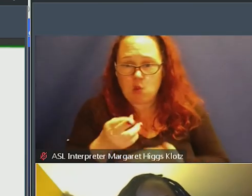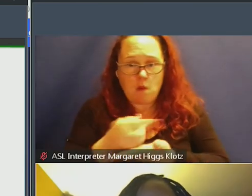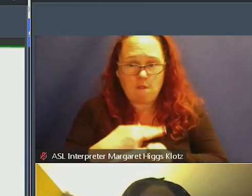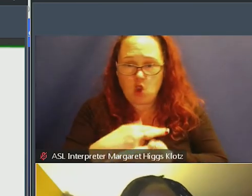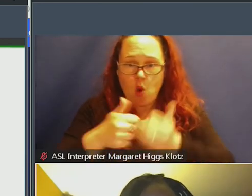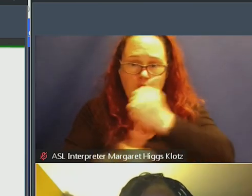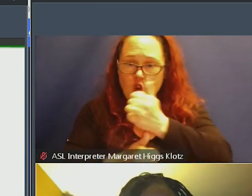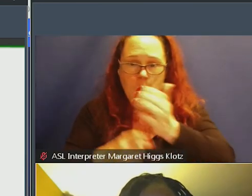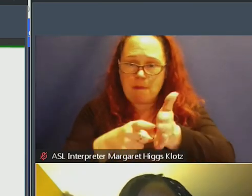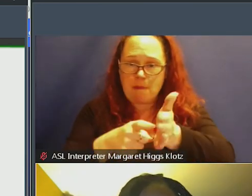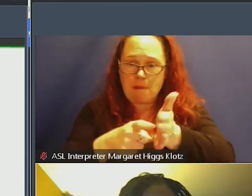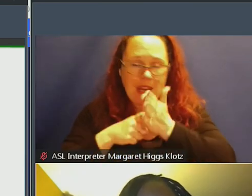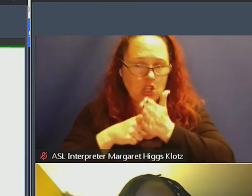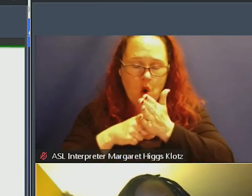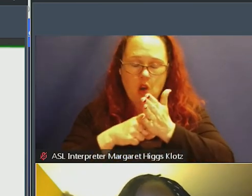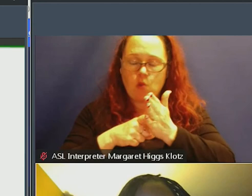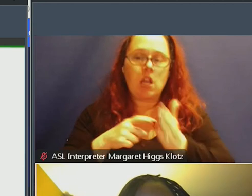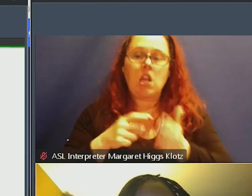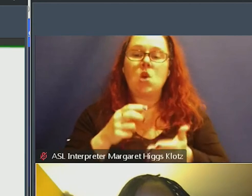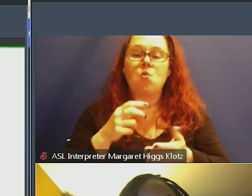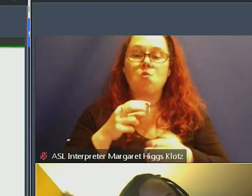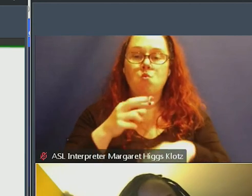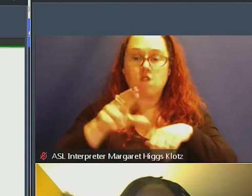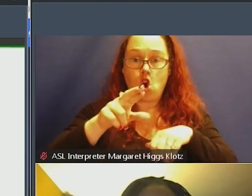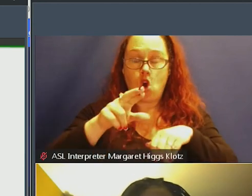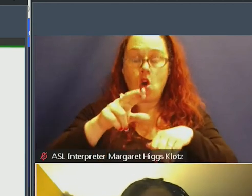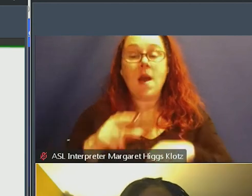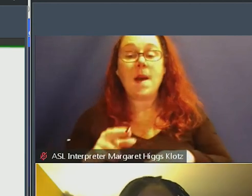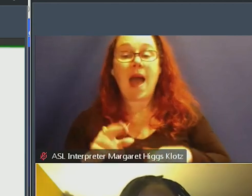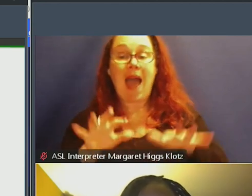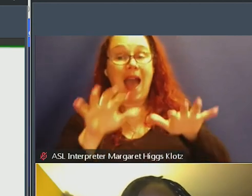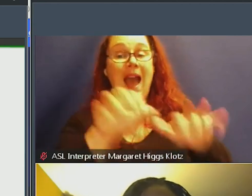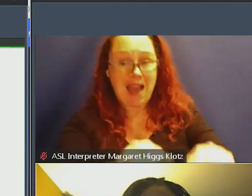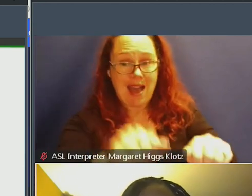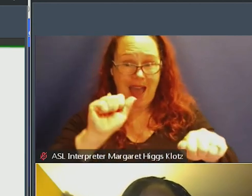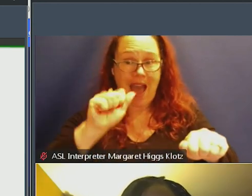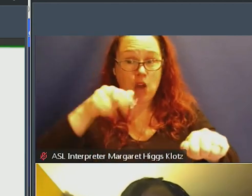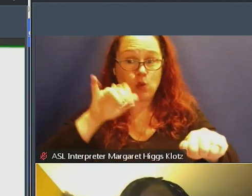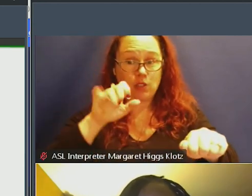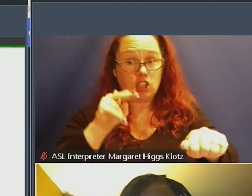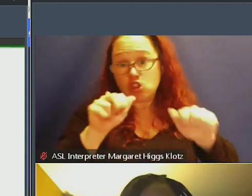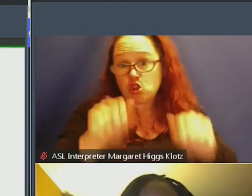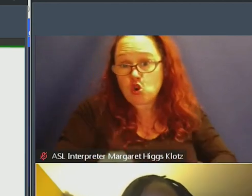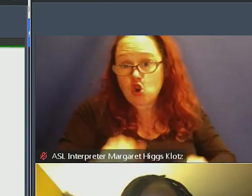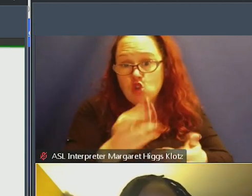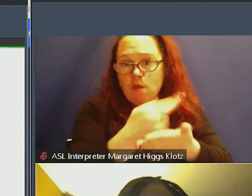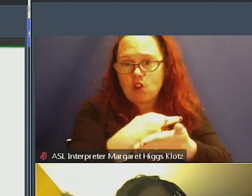acquisition is something we can review. This was not an acquisition. This property was acquired in 1967.